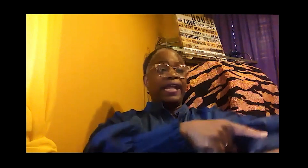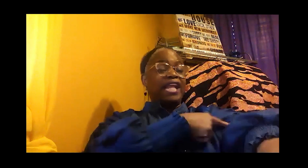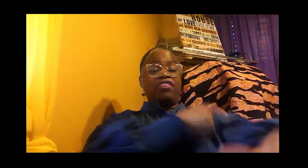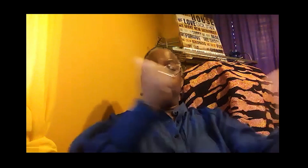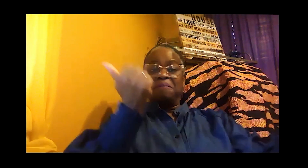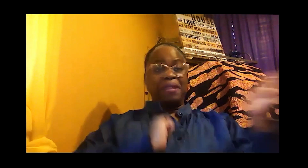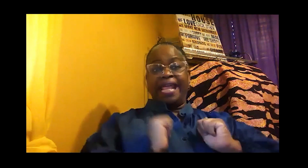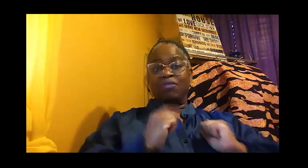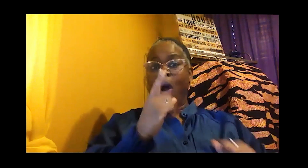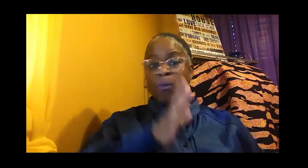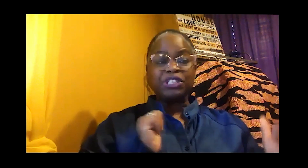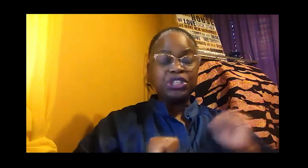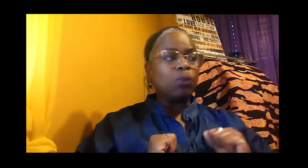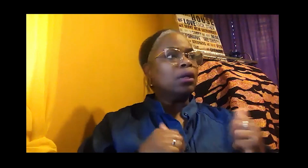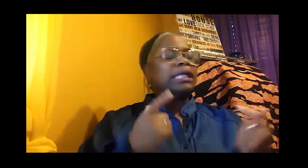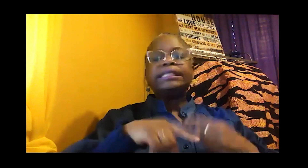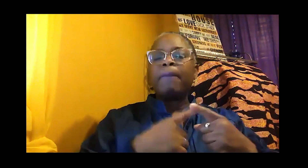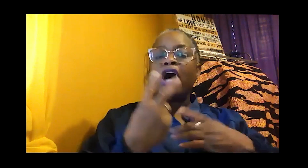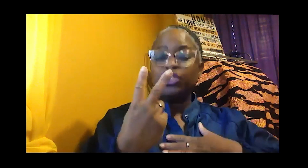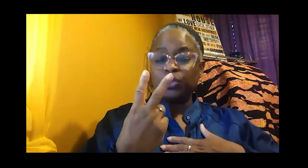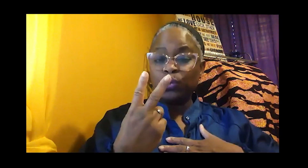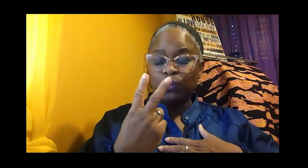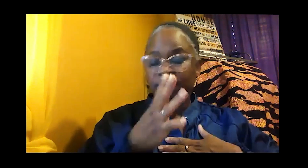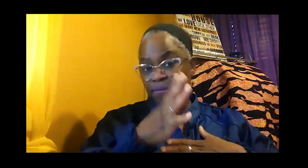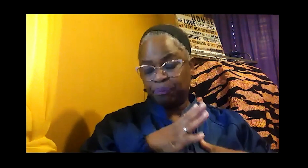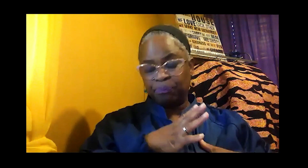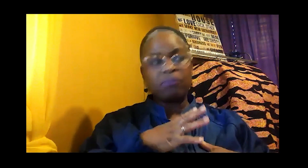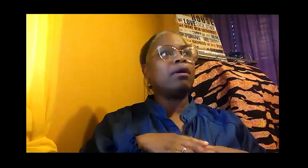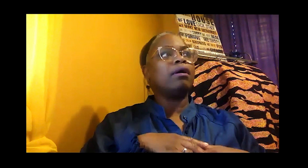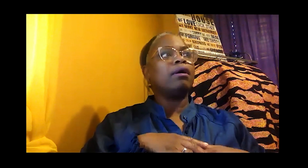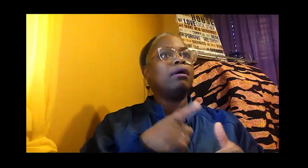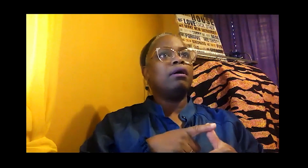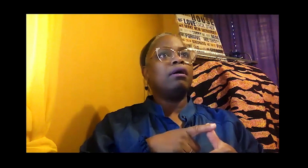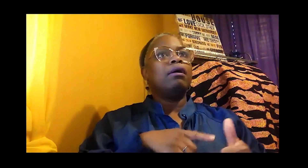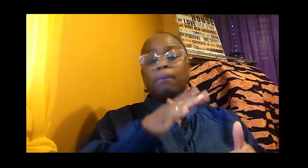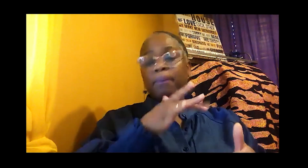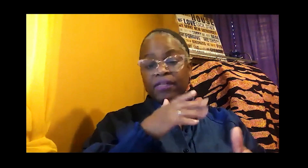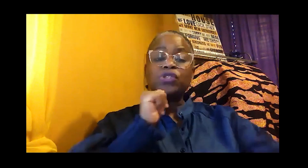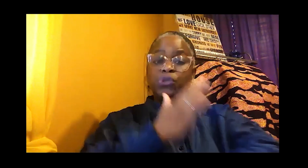This one-woman show includes two African-American women - a mother and a daughter duo.